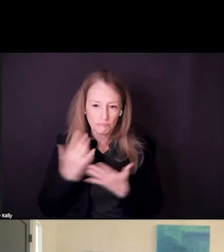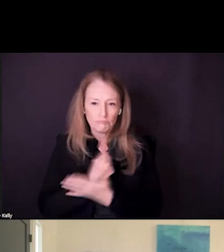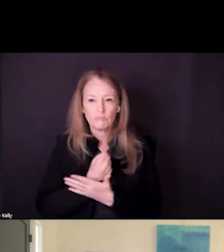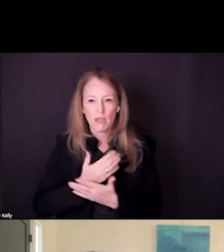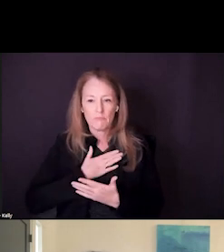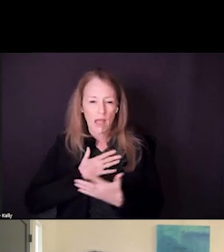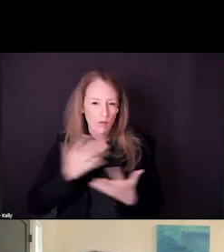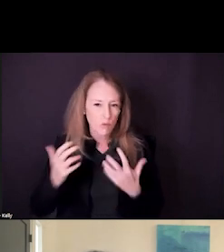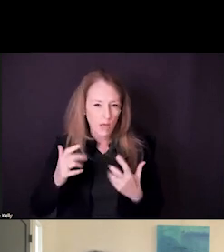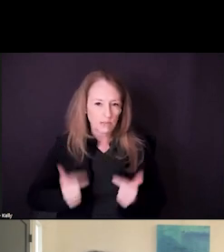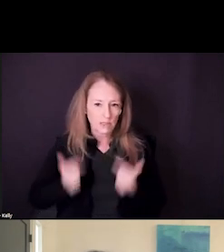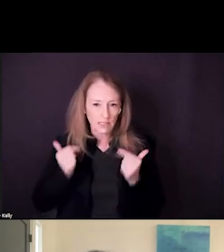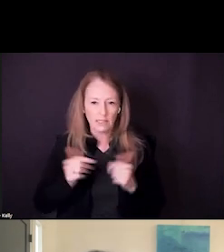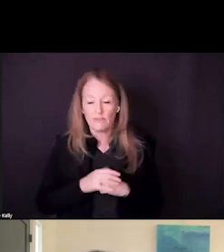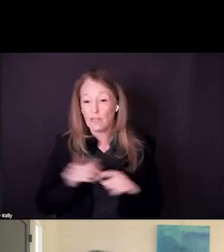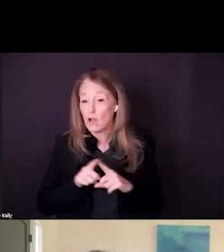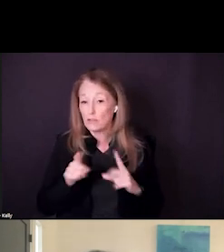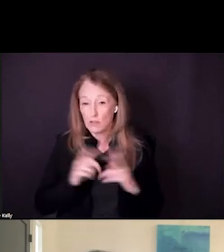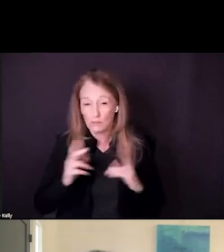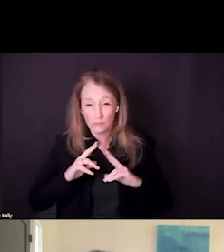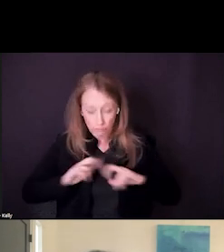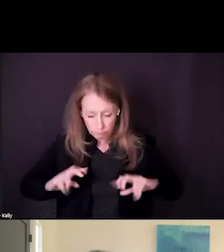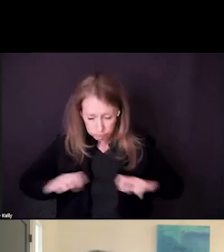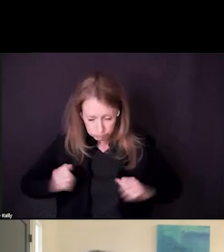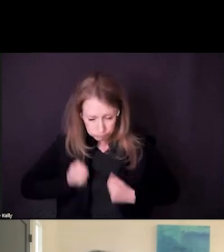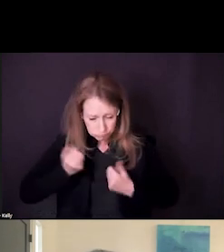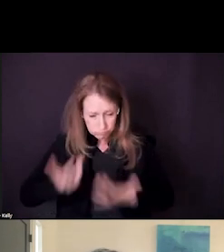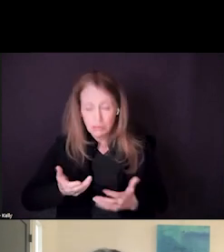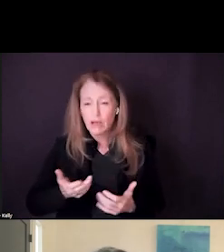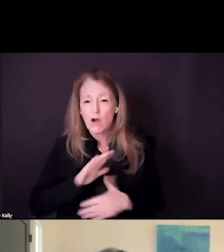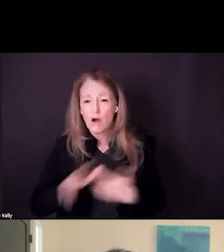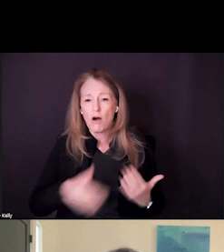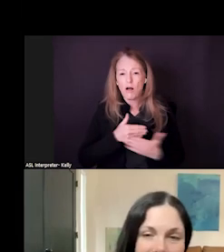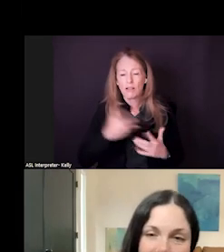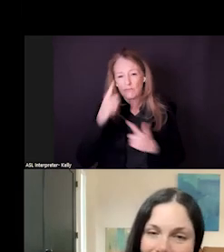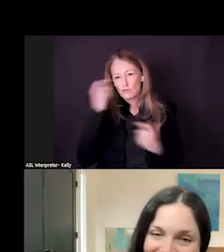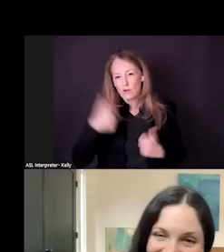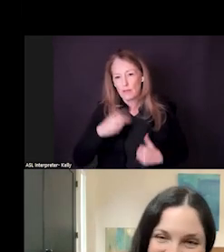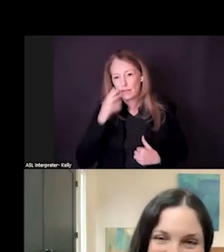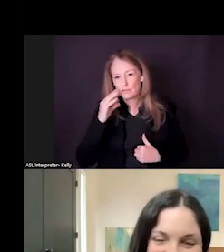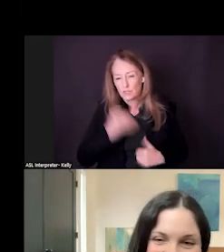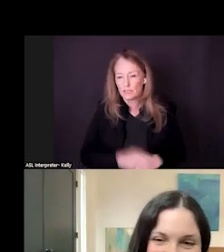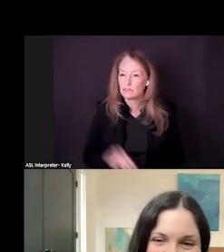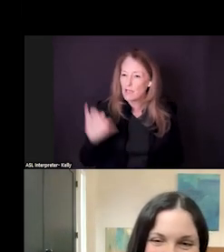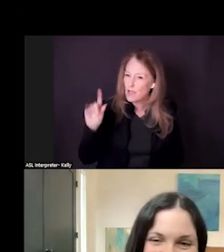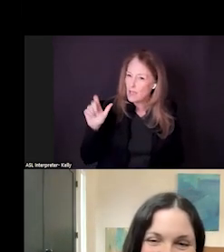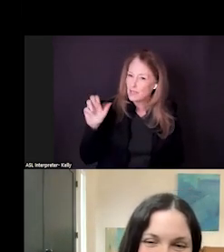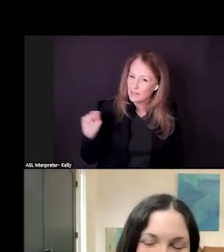THE TRAUMA THAT I WENT THROUGH IN MY SUICIDE ATTEMPT. IDEN, WE LOVE YOU AND APPRECIATE YOU BEING ON THE PROGRAM